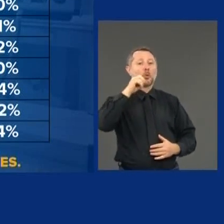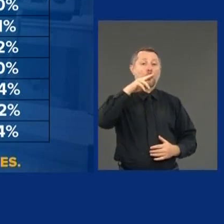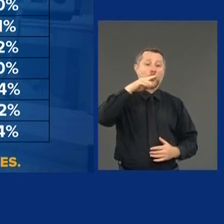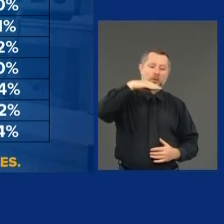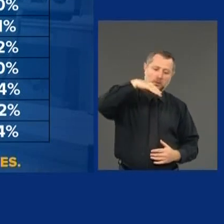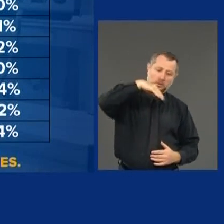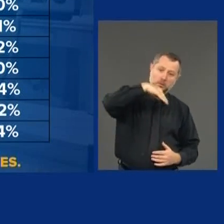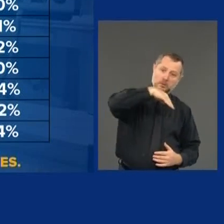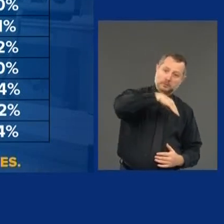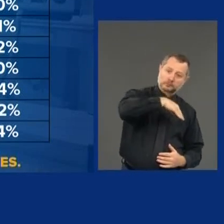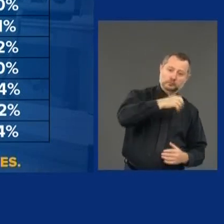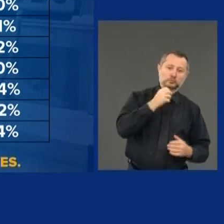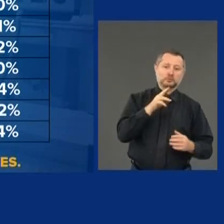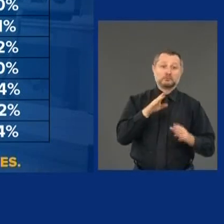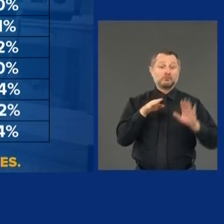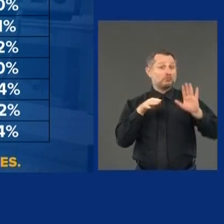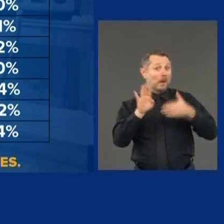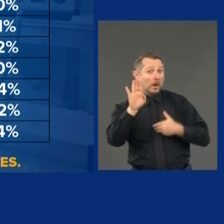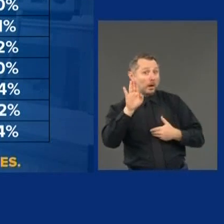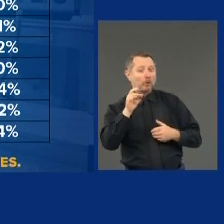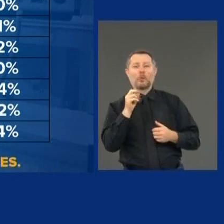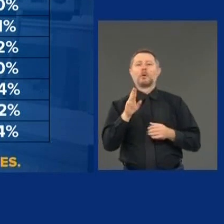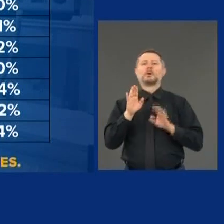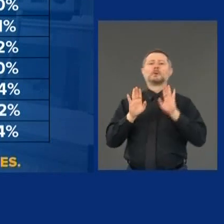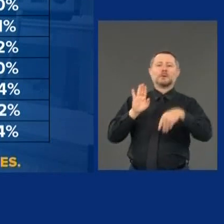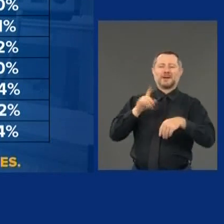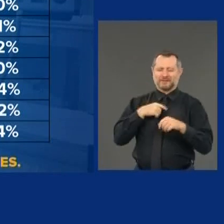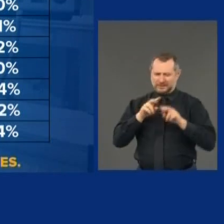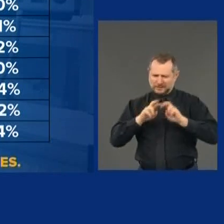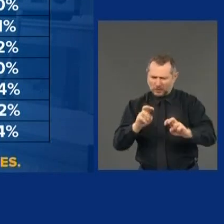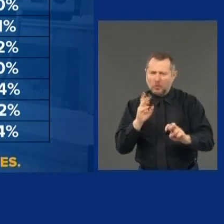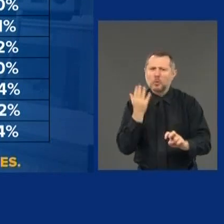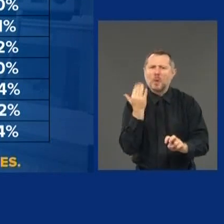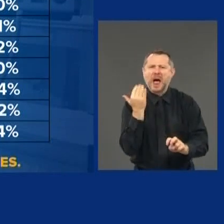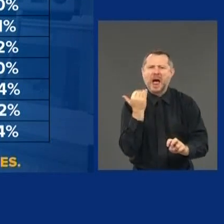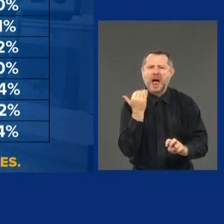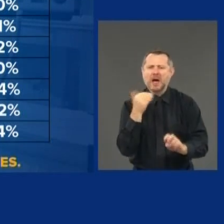WANT TO NOTICE ANY TREND LINE AND YOU WANT TO NOTICE ANY BOUNCE AND THEN YOU'RE GOING TO FIND OUT WHY.